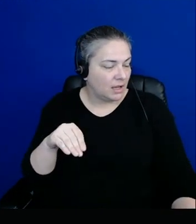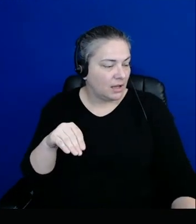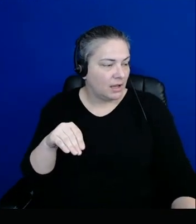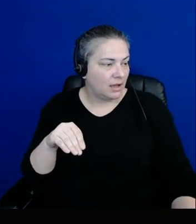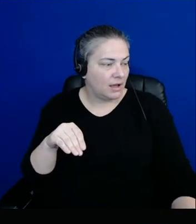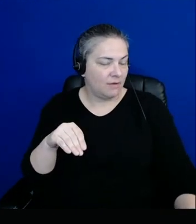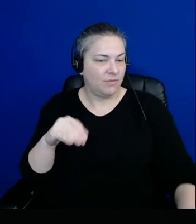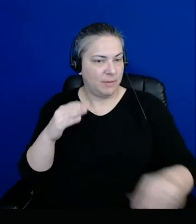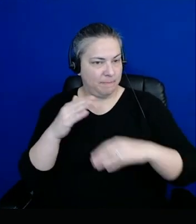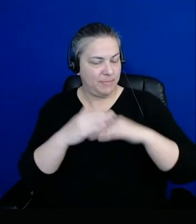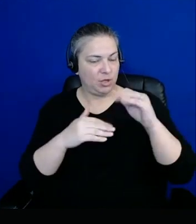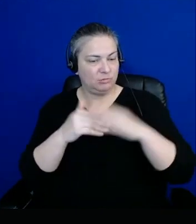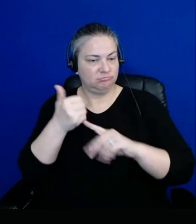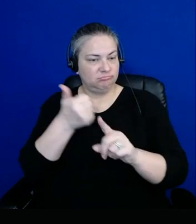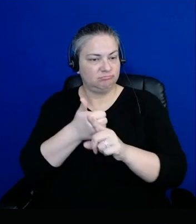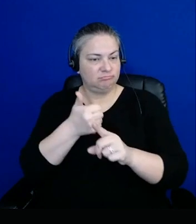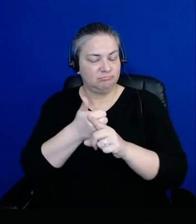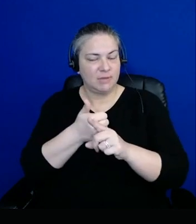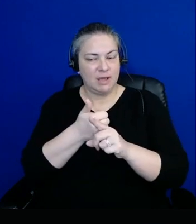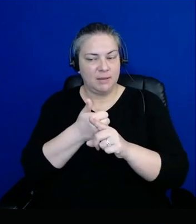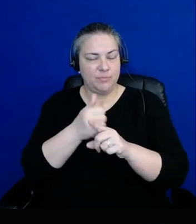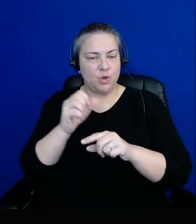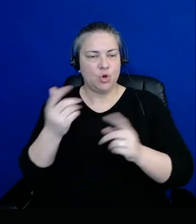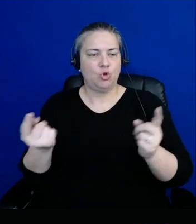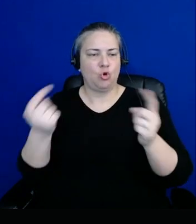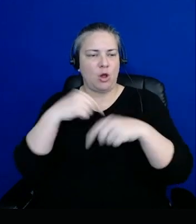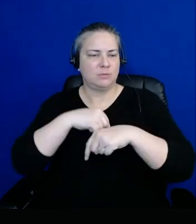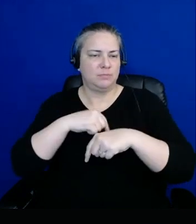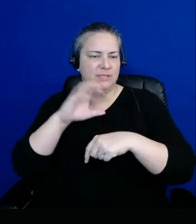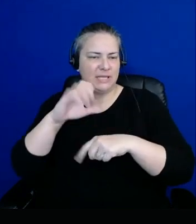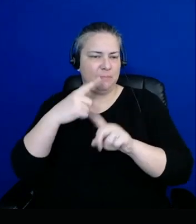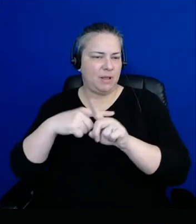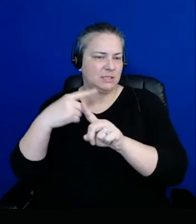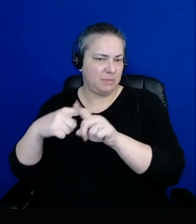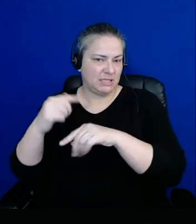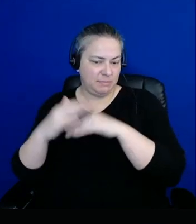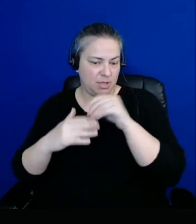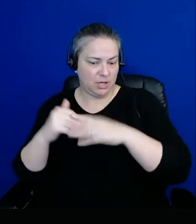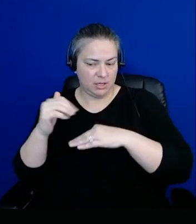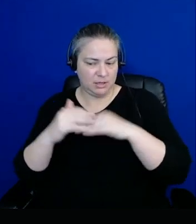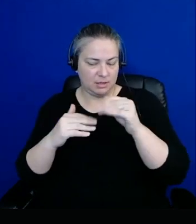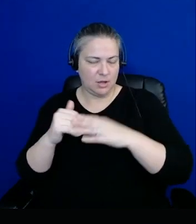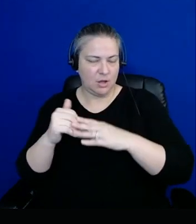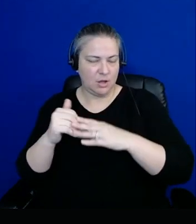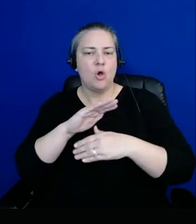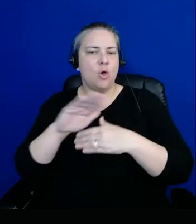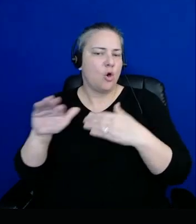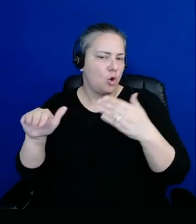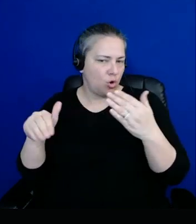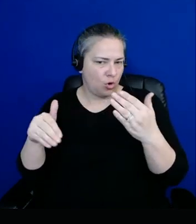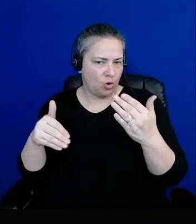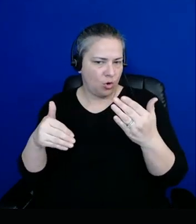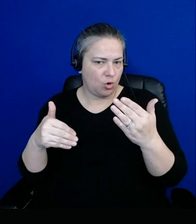of the build, it's cross platform C++ build. All